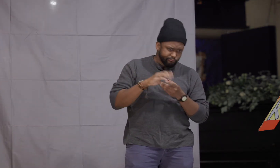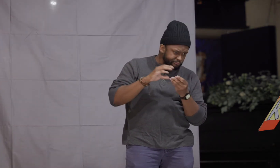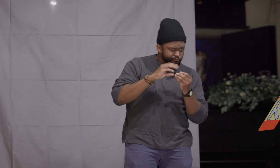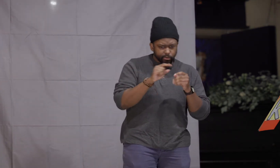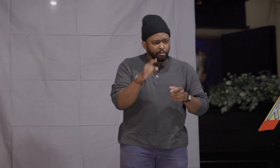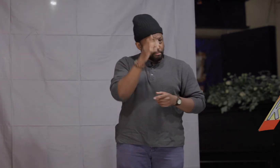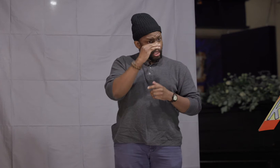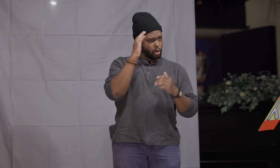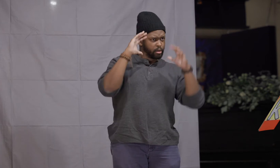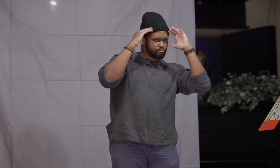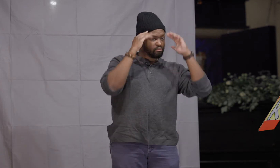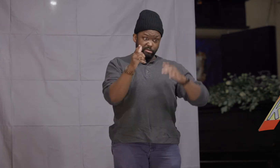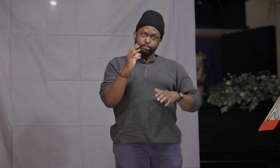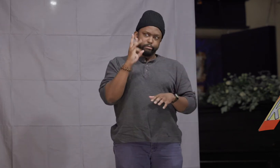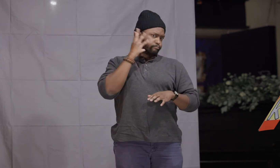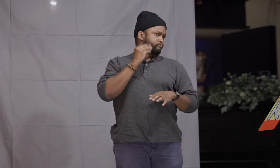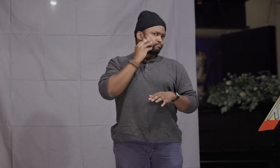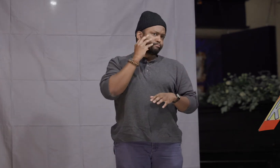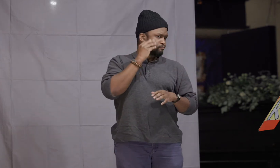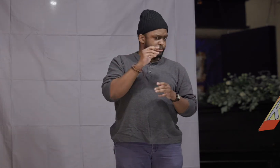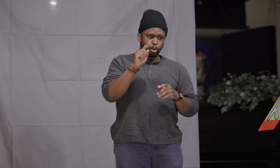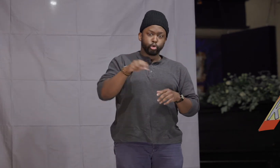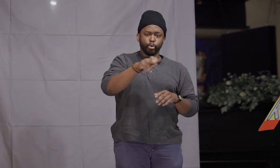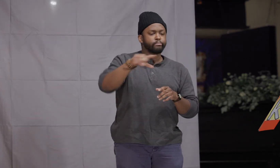The tour bus had a lot of out-of-towners, like myself,